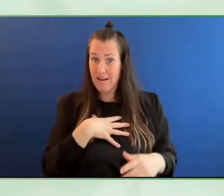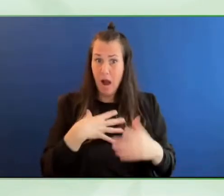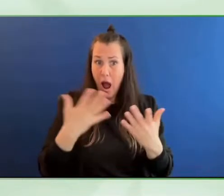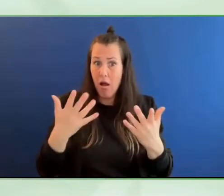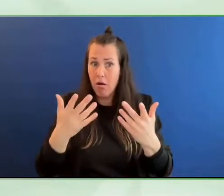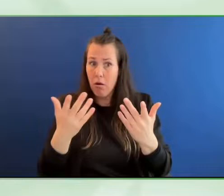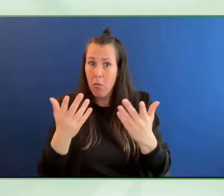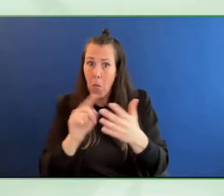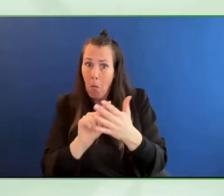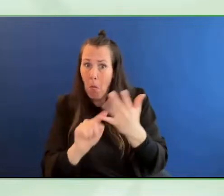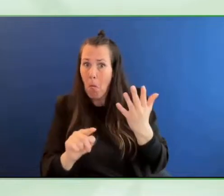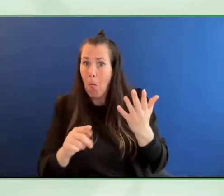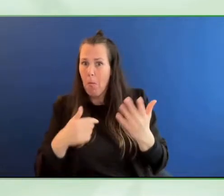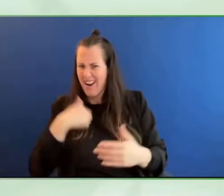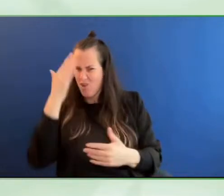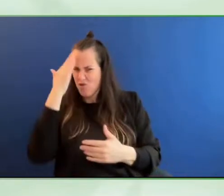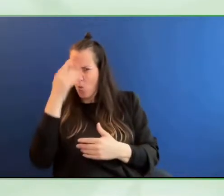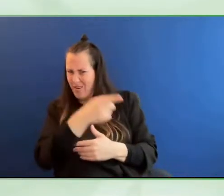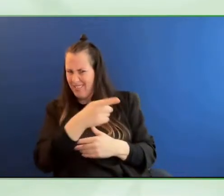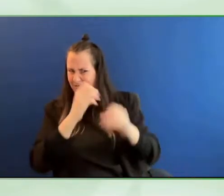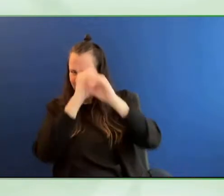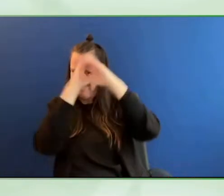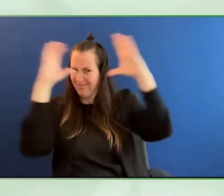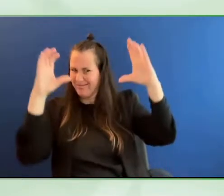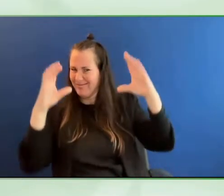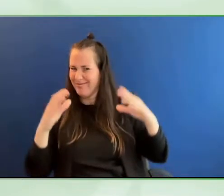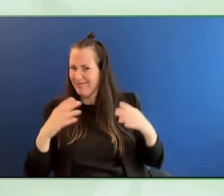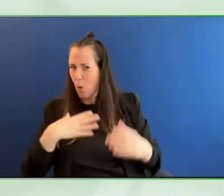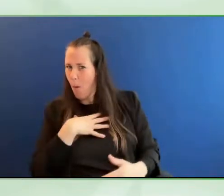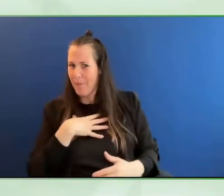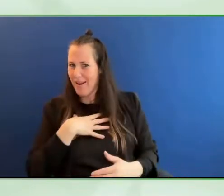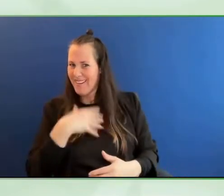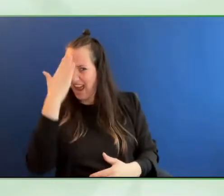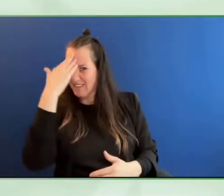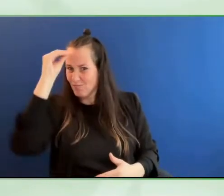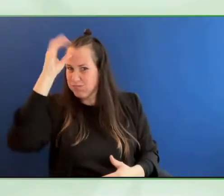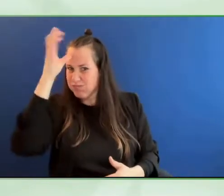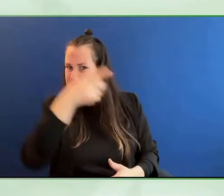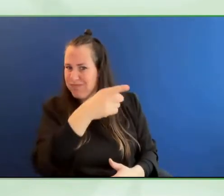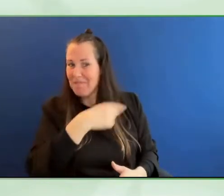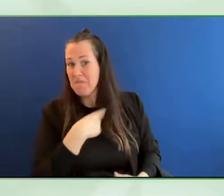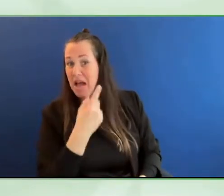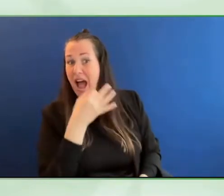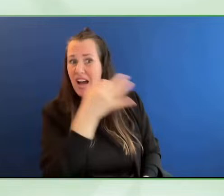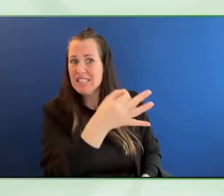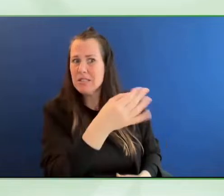It could be used for the translation of the libretto into different languages, because it's poetic interpretation anyway.